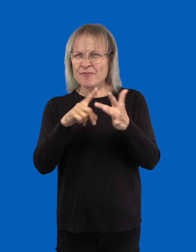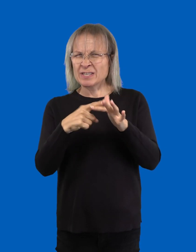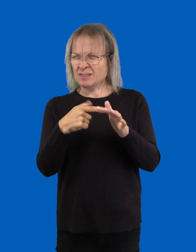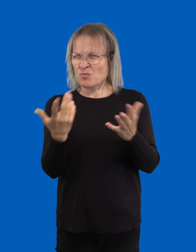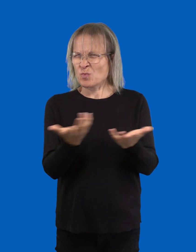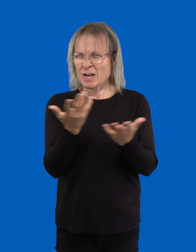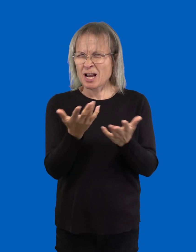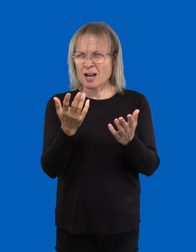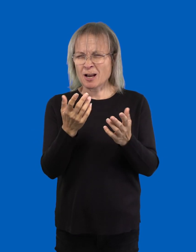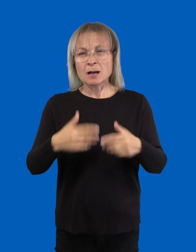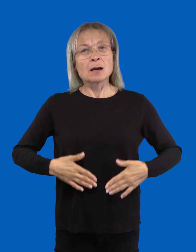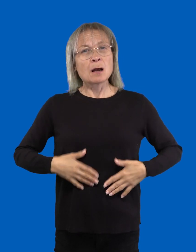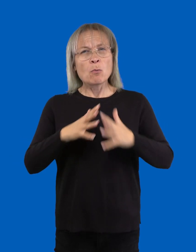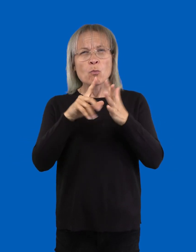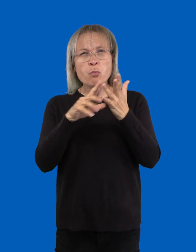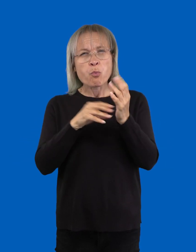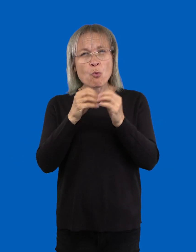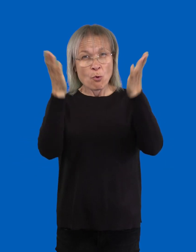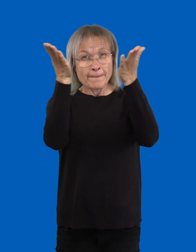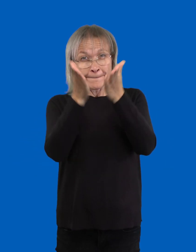This is the opening to your womb from your vagina.